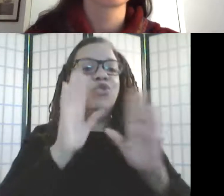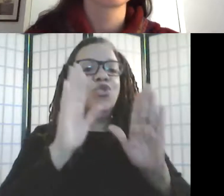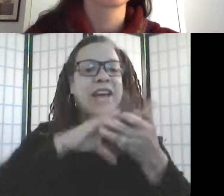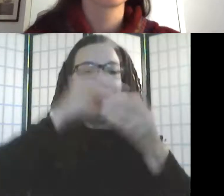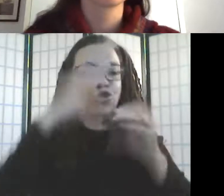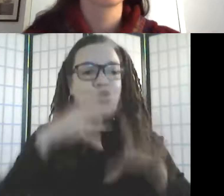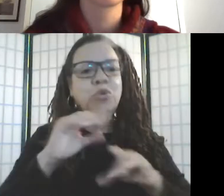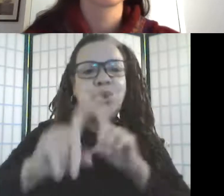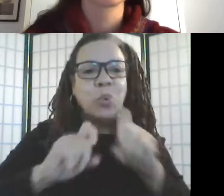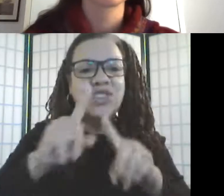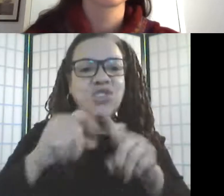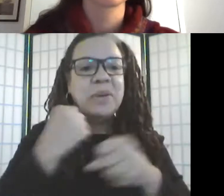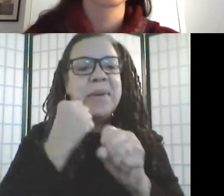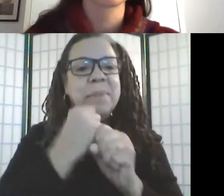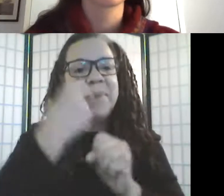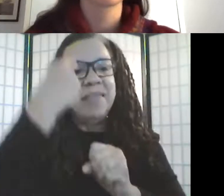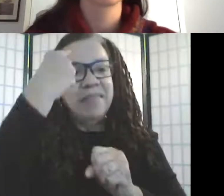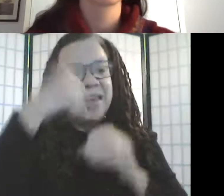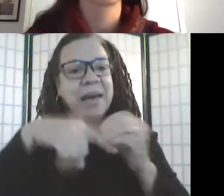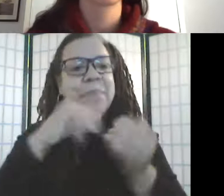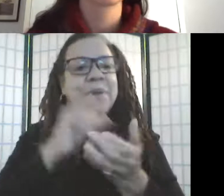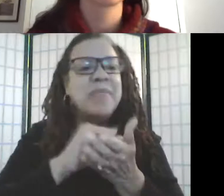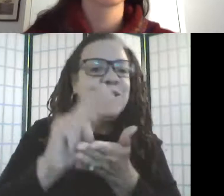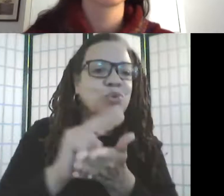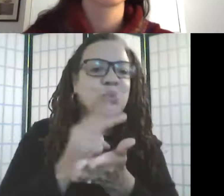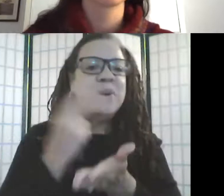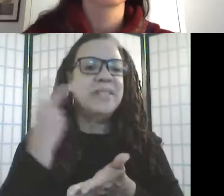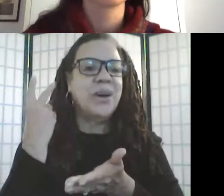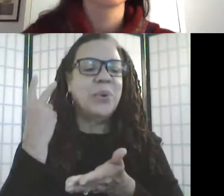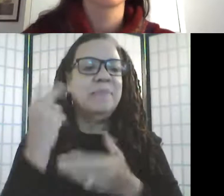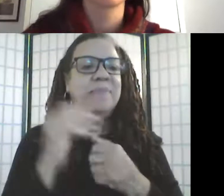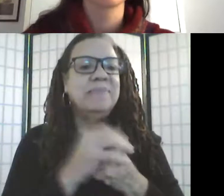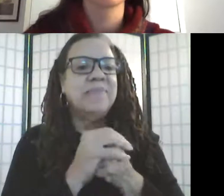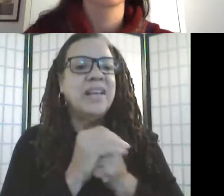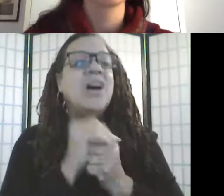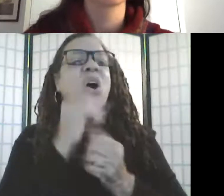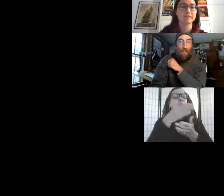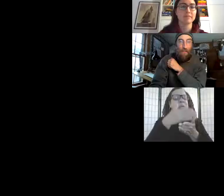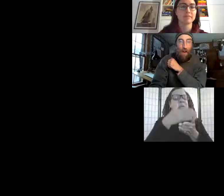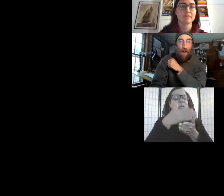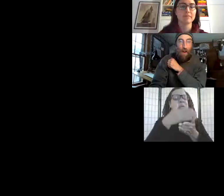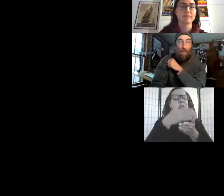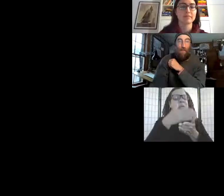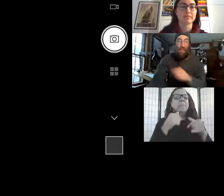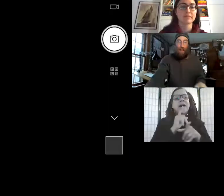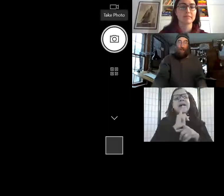me thinking about that, uh, just a week or two ago. It-- it's-- on some levels, it's-- I do try to keep them the same,